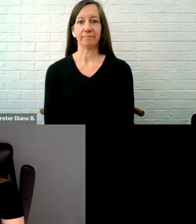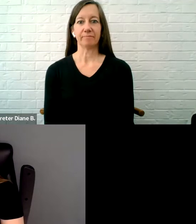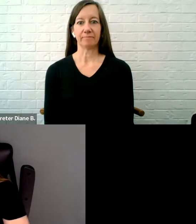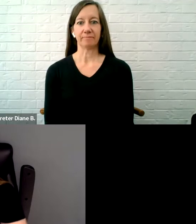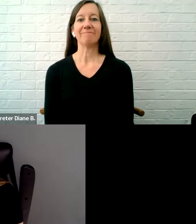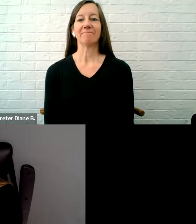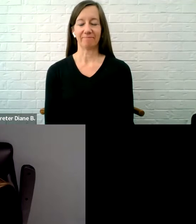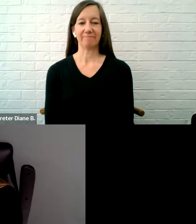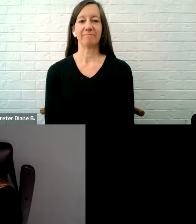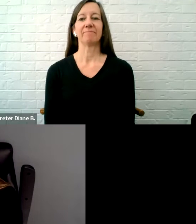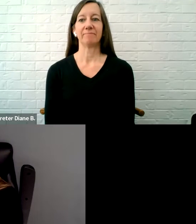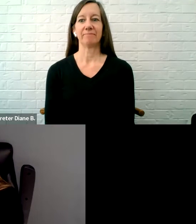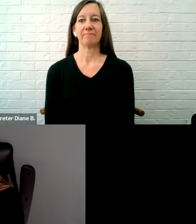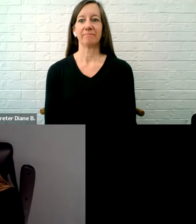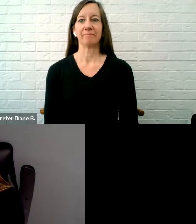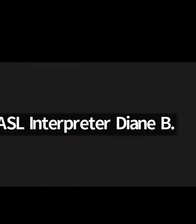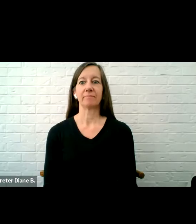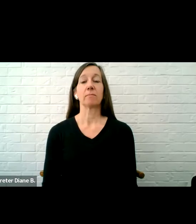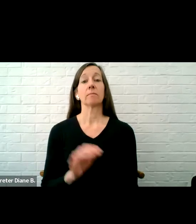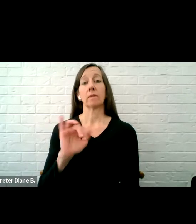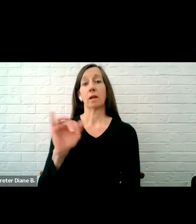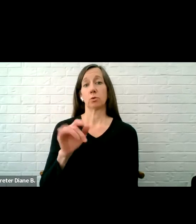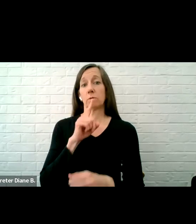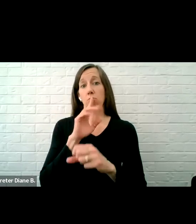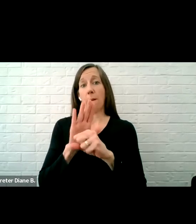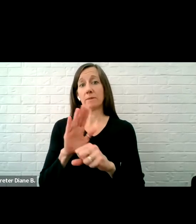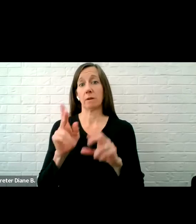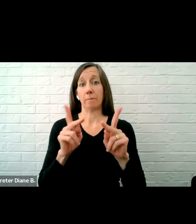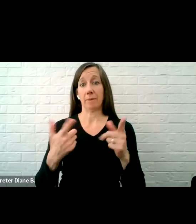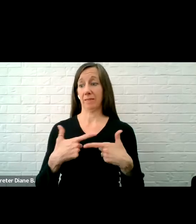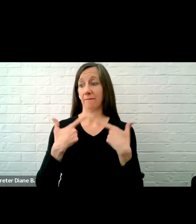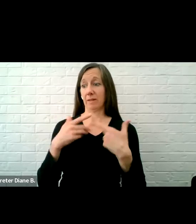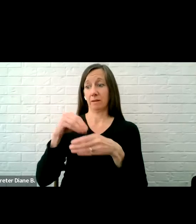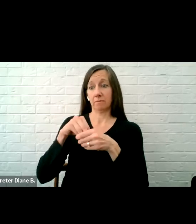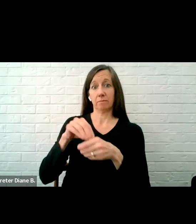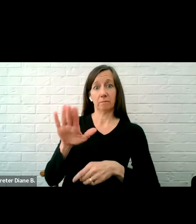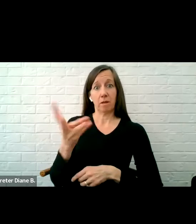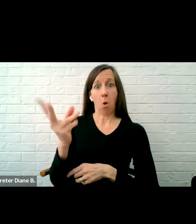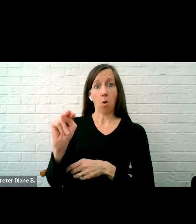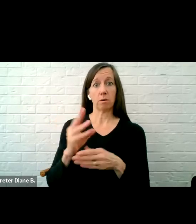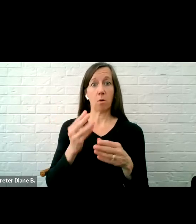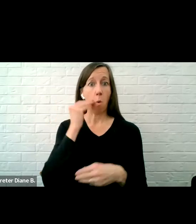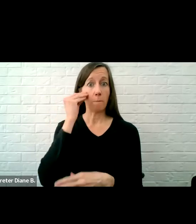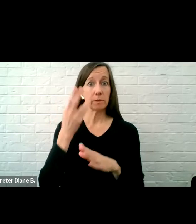the number of people living in their own homes is increasing and that the number of people living in